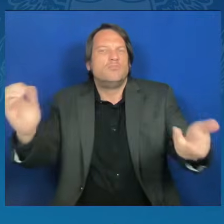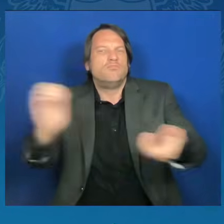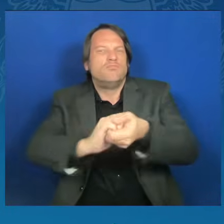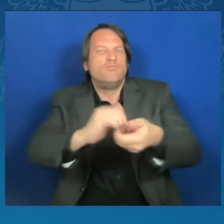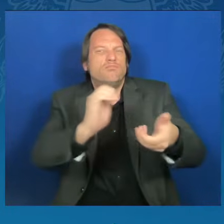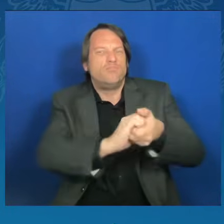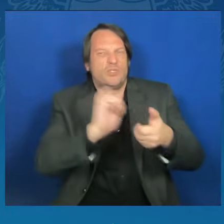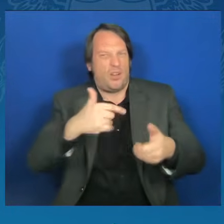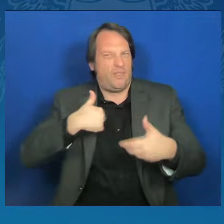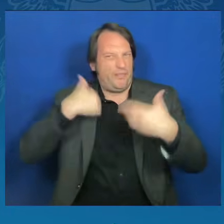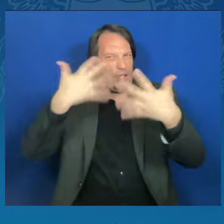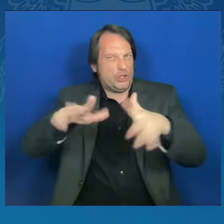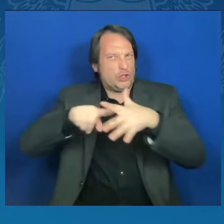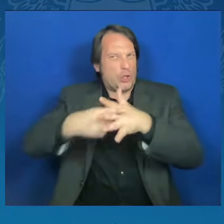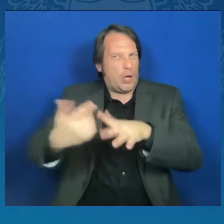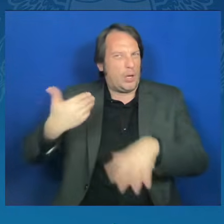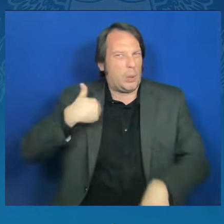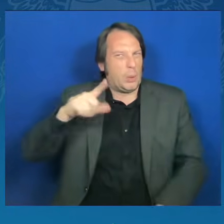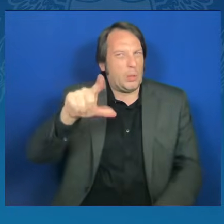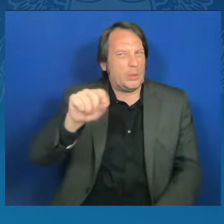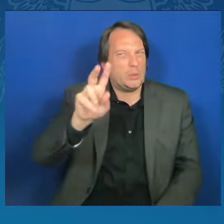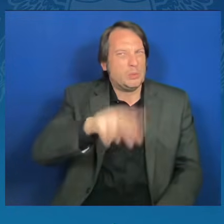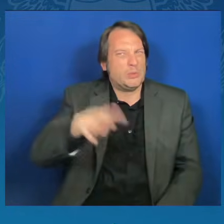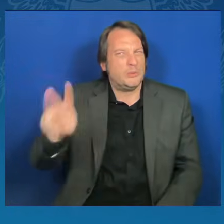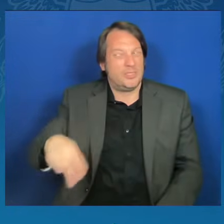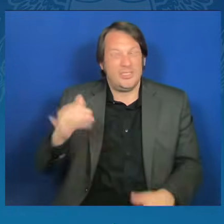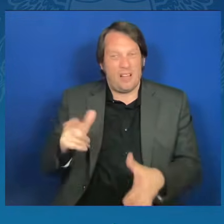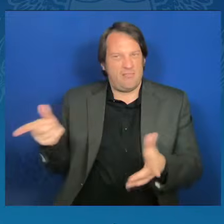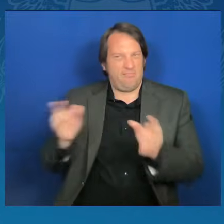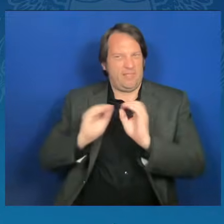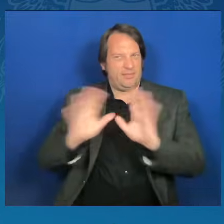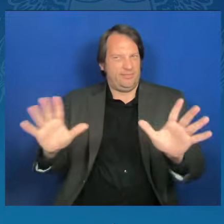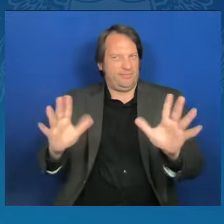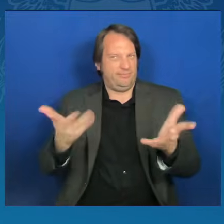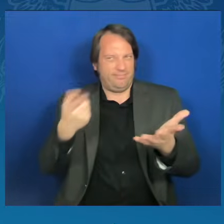through federal investments to reach a capacity